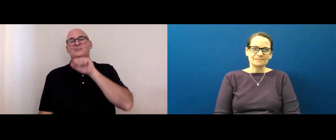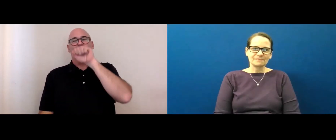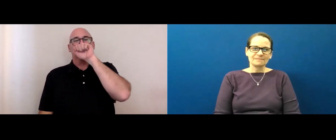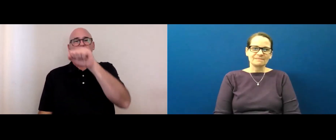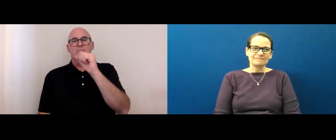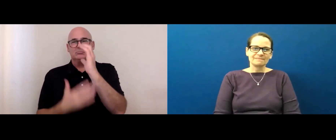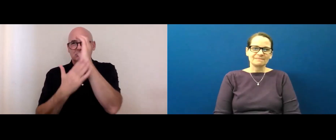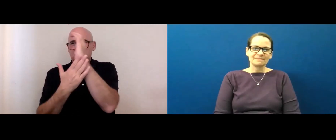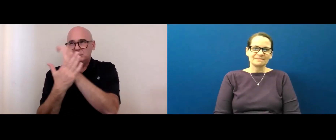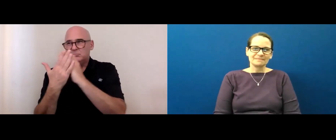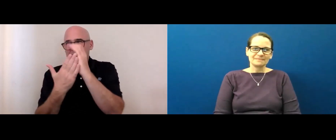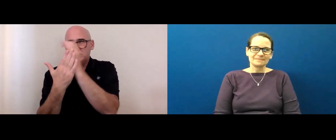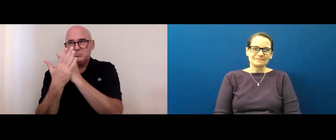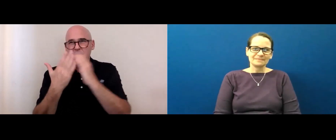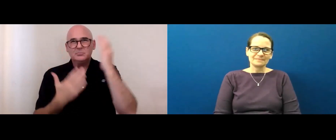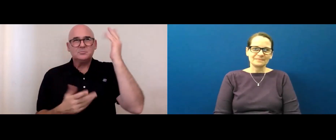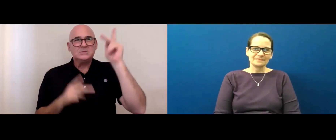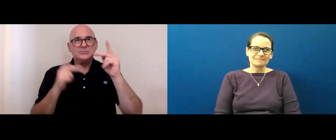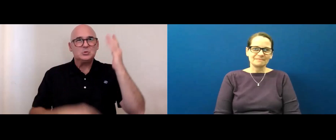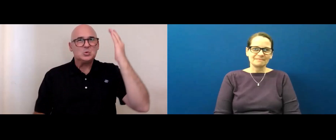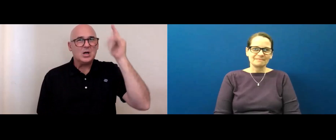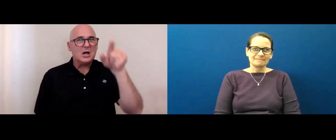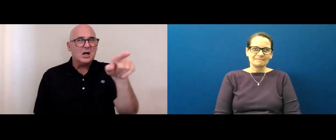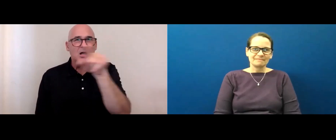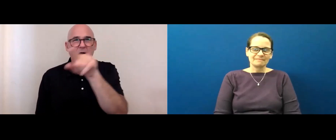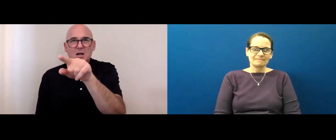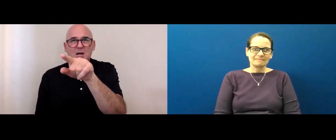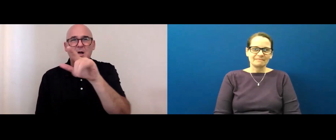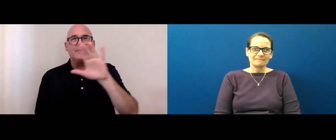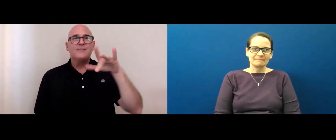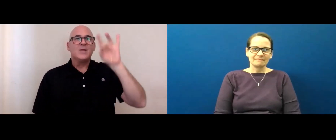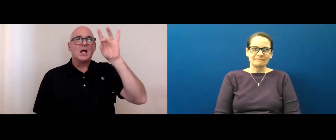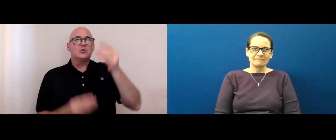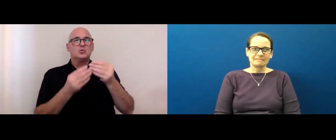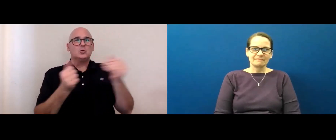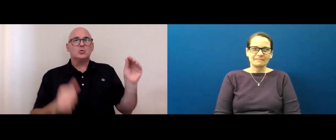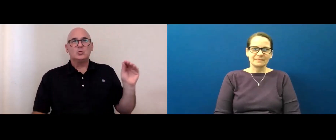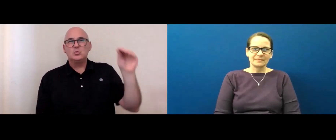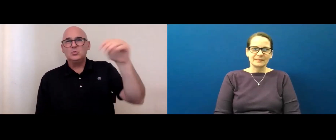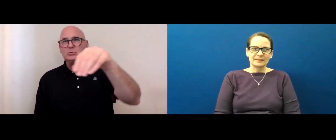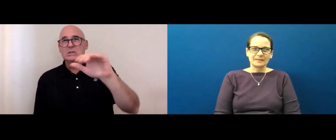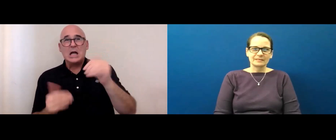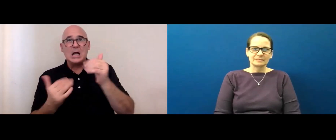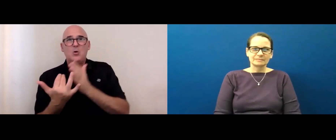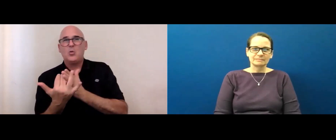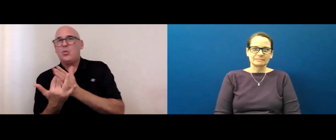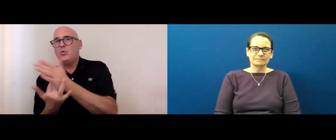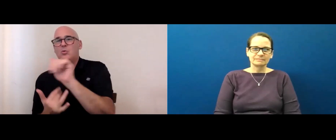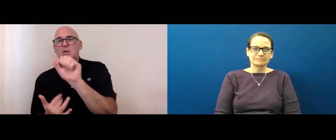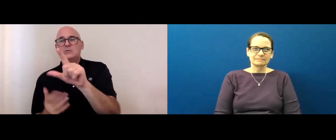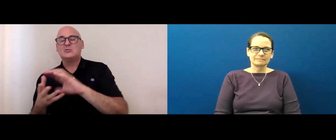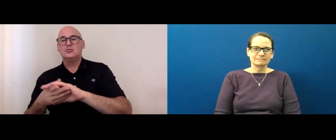and so that's my thing is I just love to watch people and understand what's going on and then